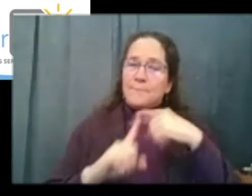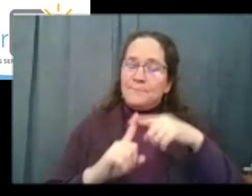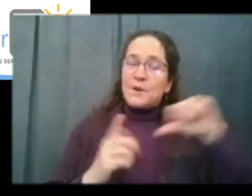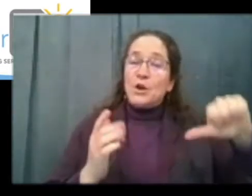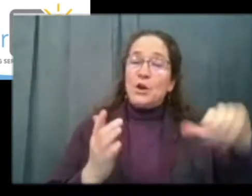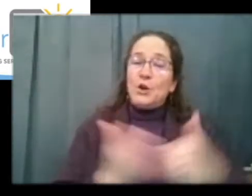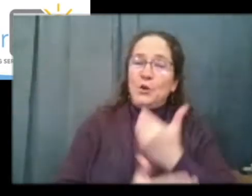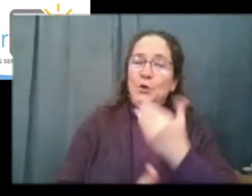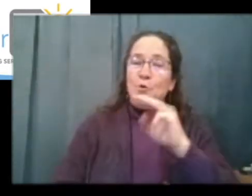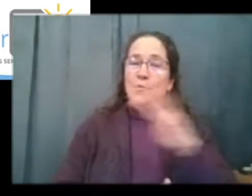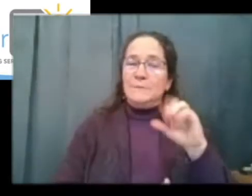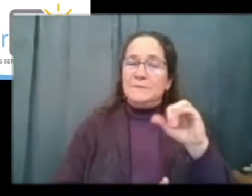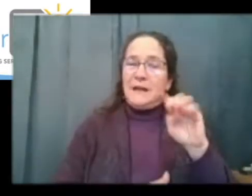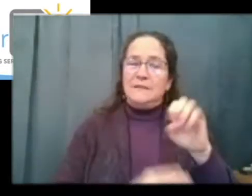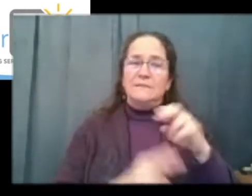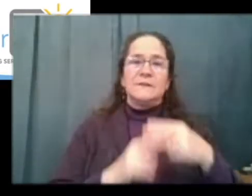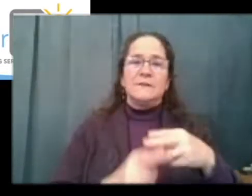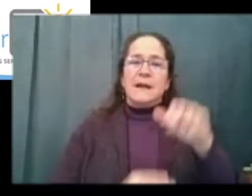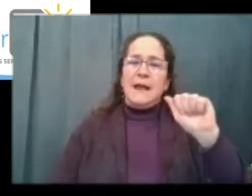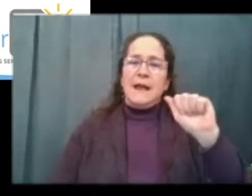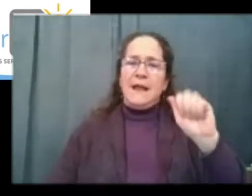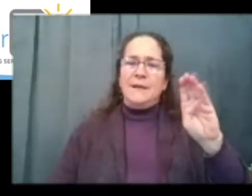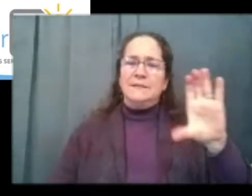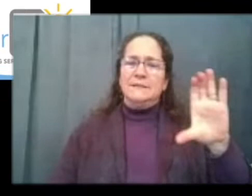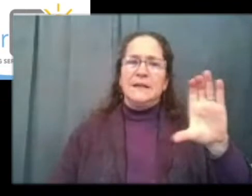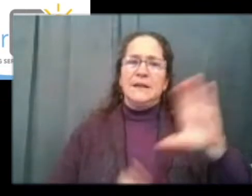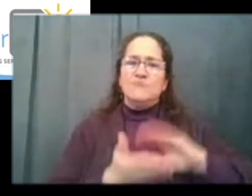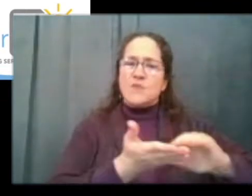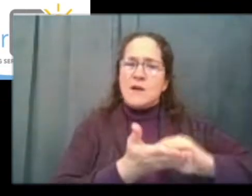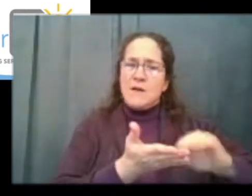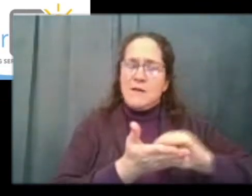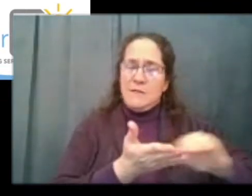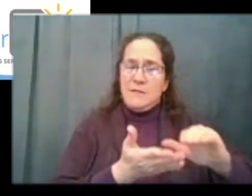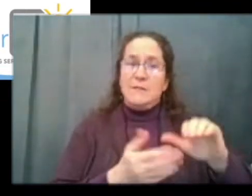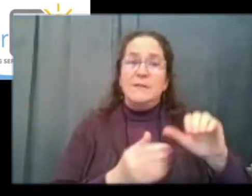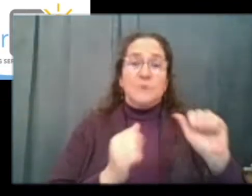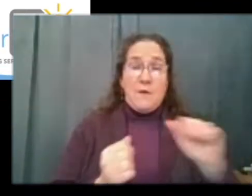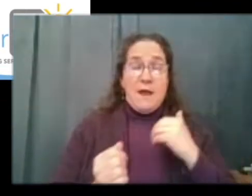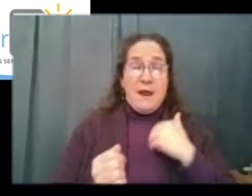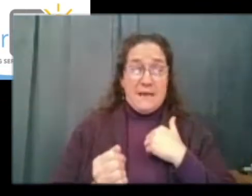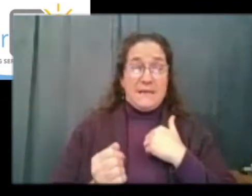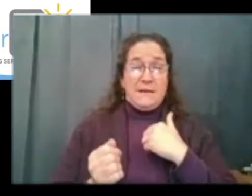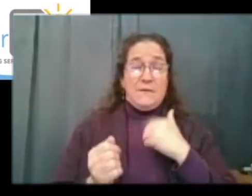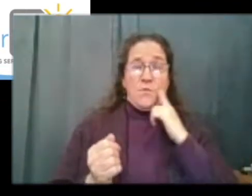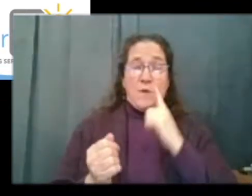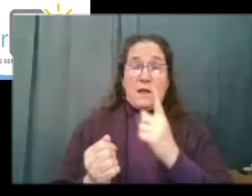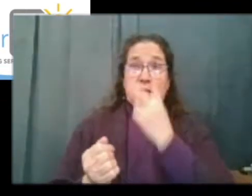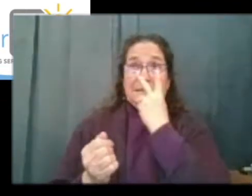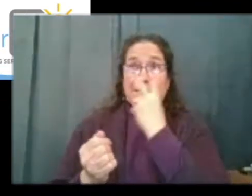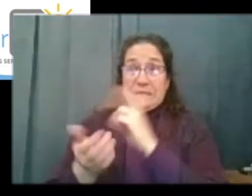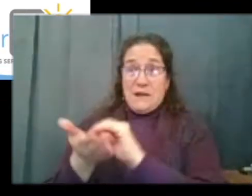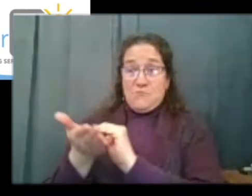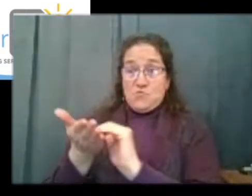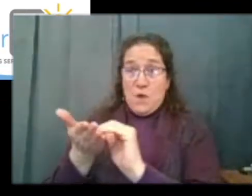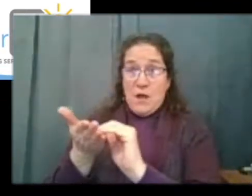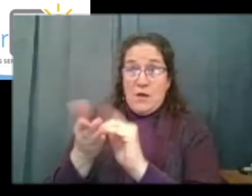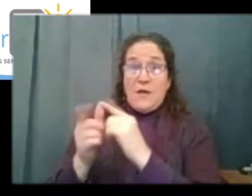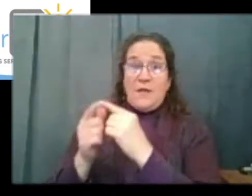that can take braille and footprint underneath it so that you can see the print in the braille